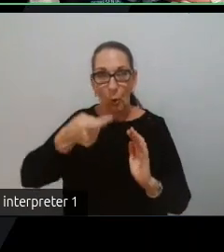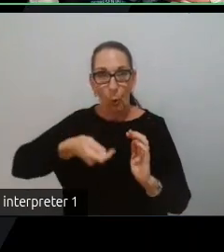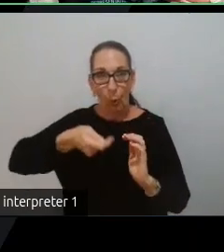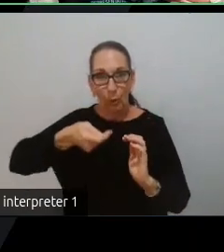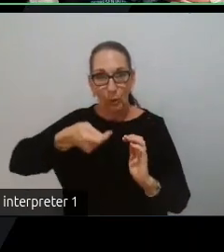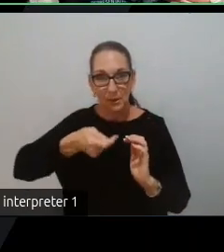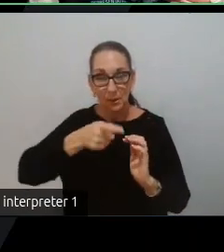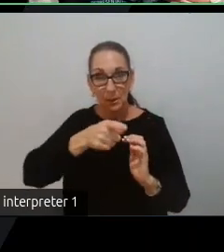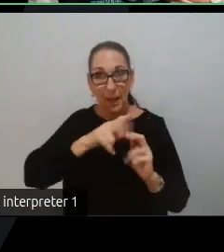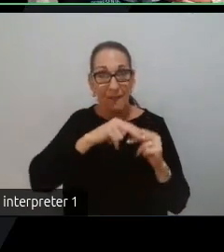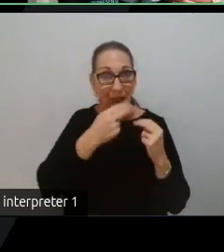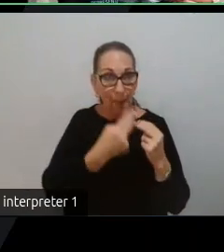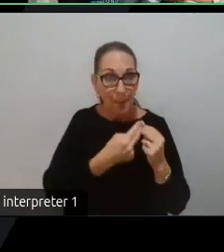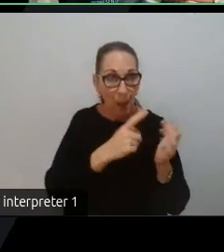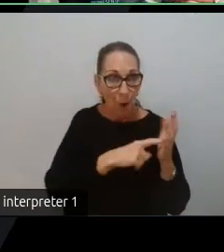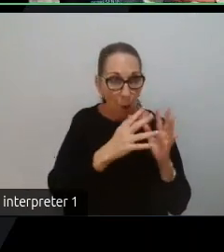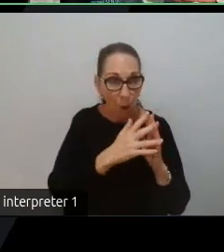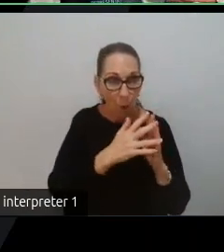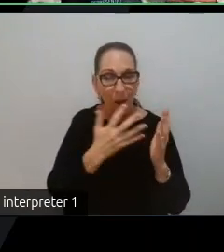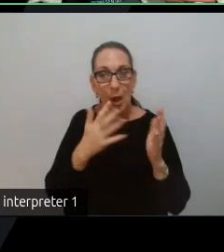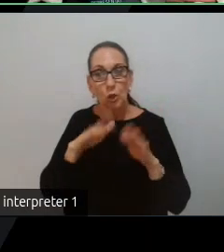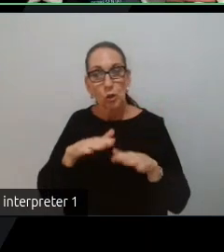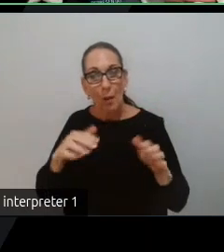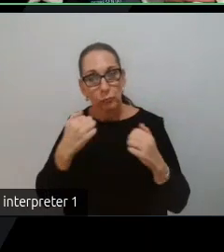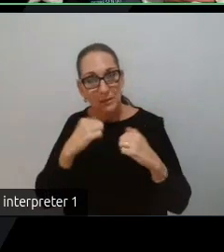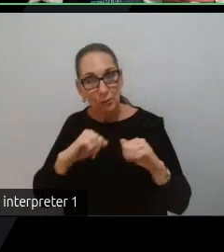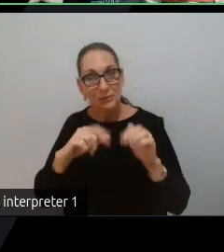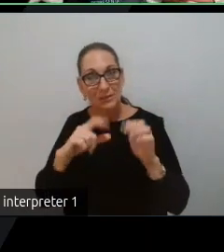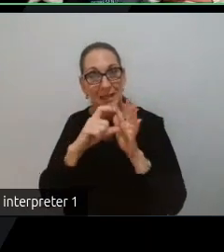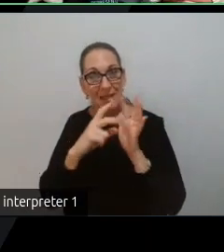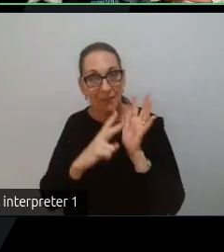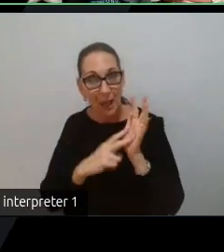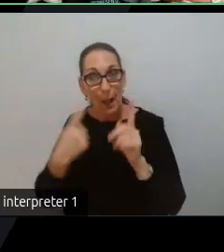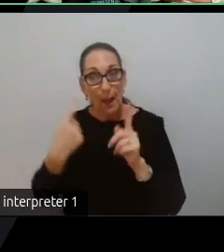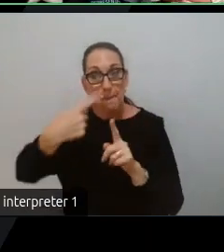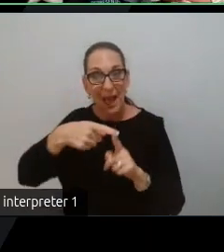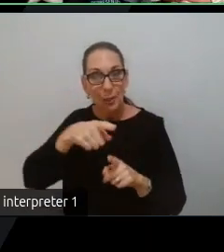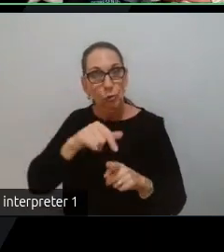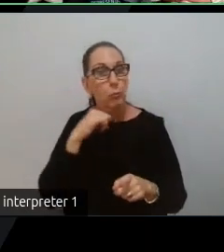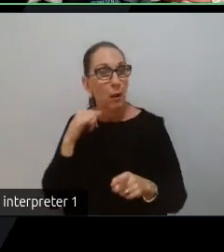law or domestic violence and child protection. That's all of the criminal courts that we also